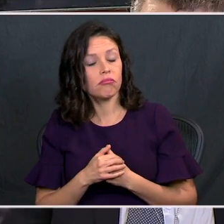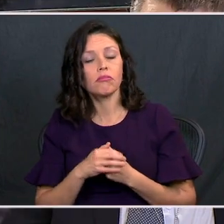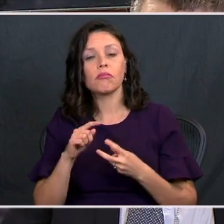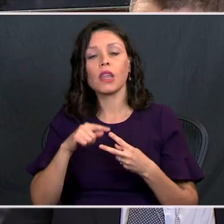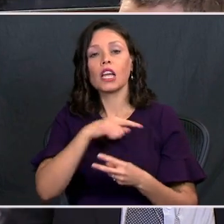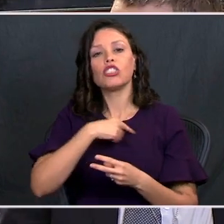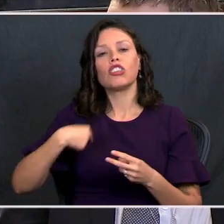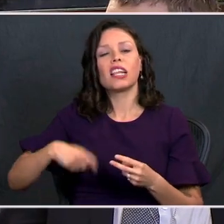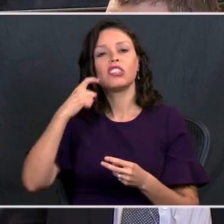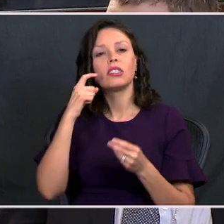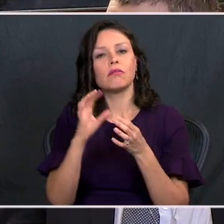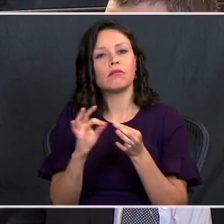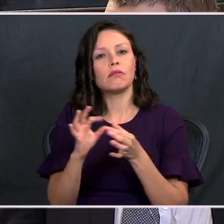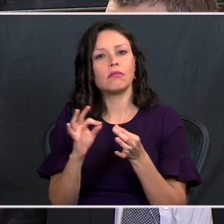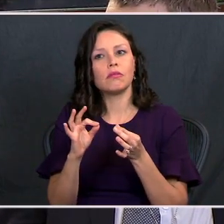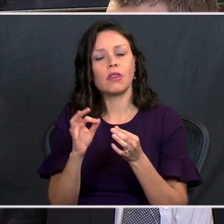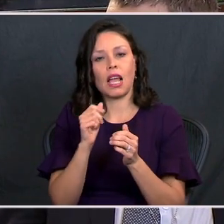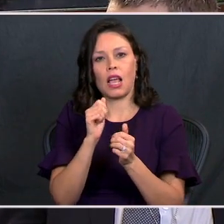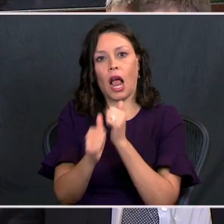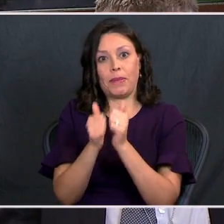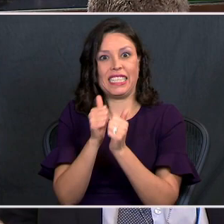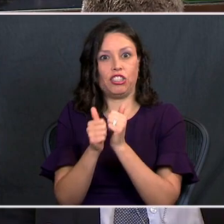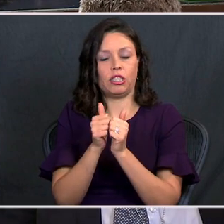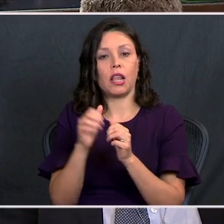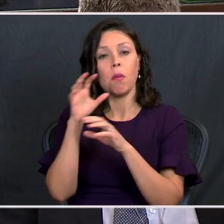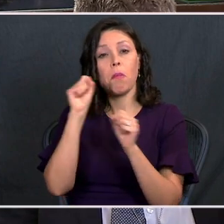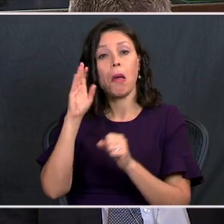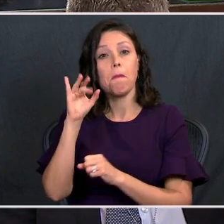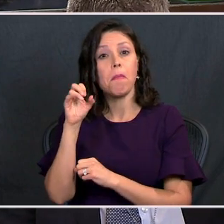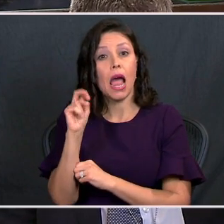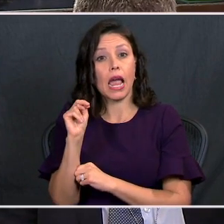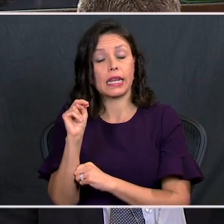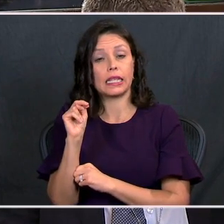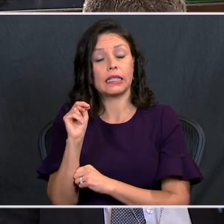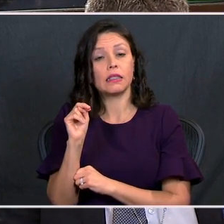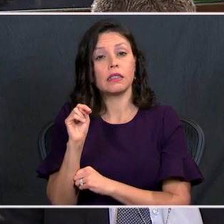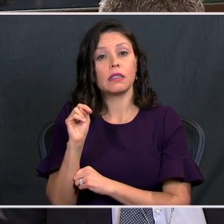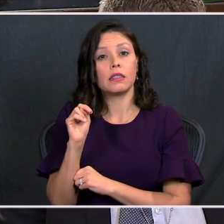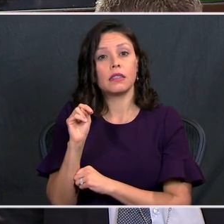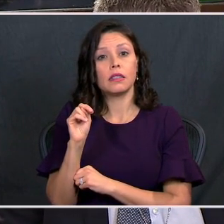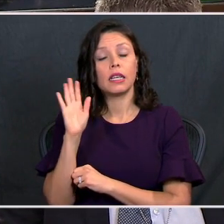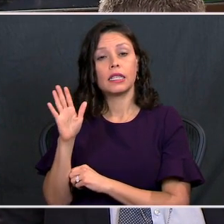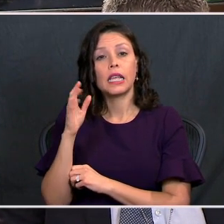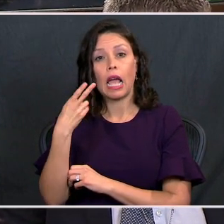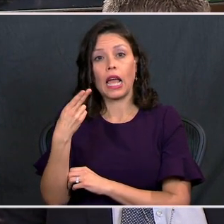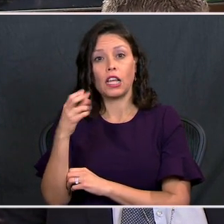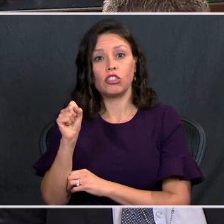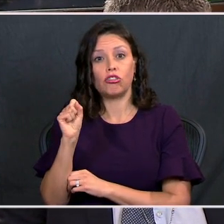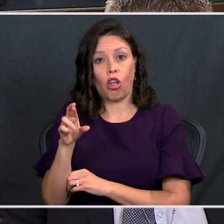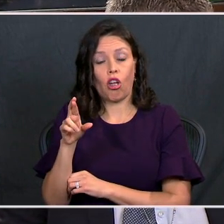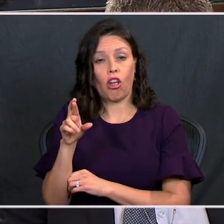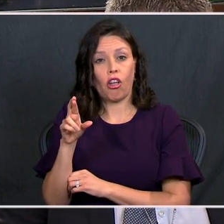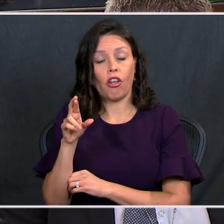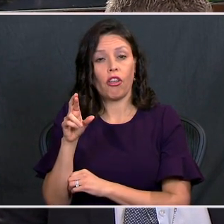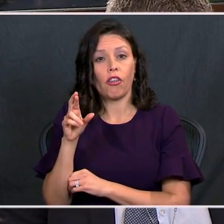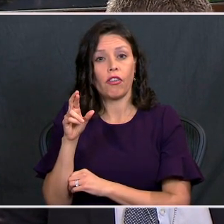you just mentioned about competition. And President Biden's Asia czar, Kurt Campbell,